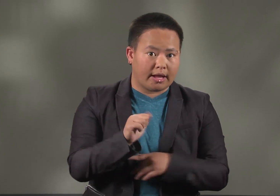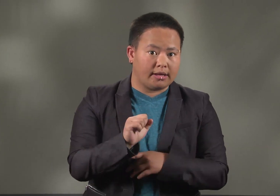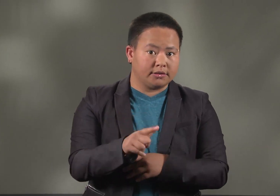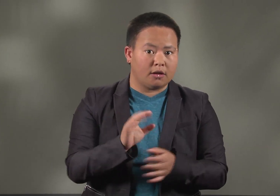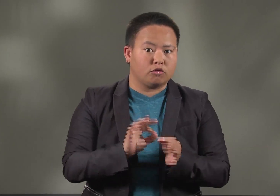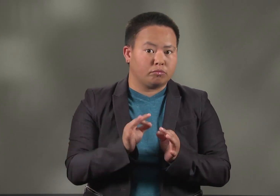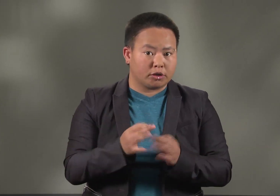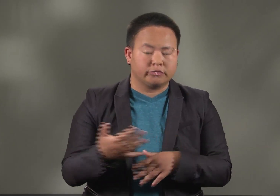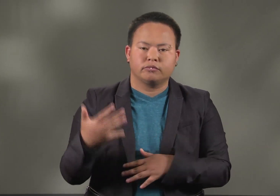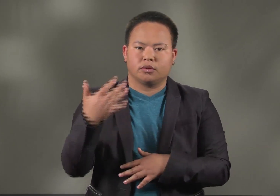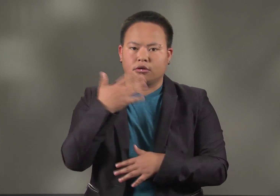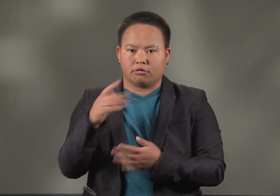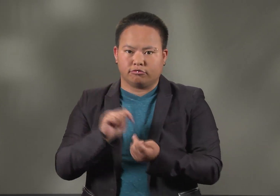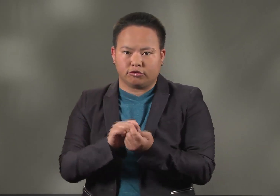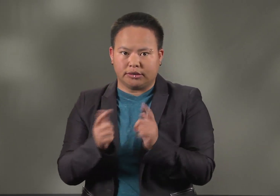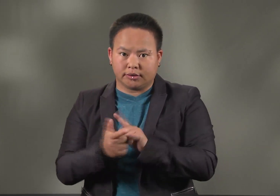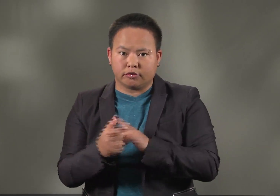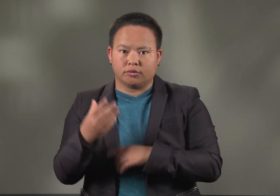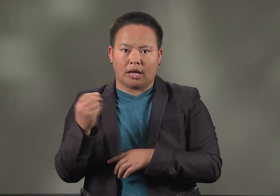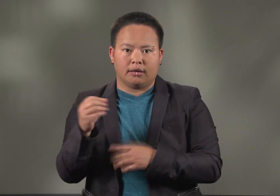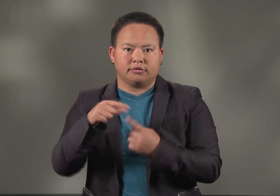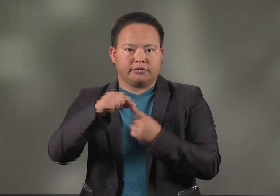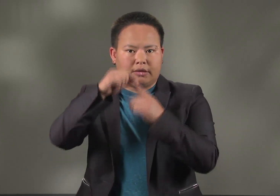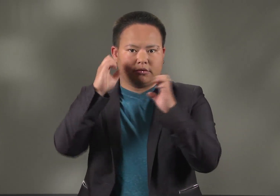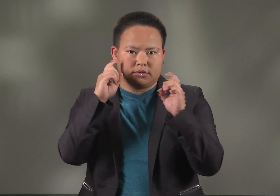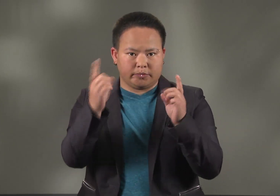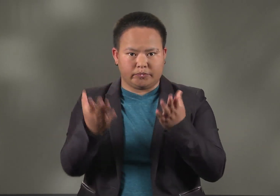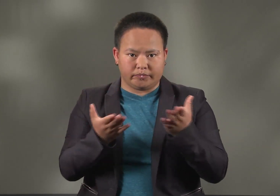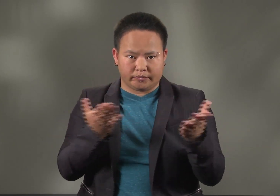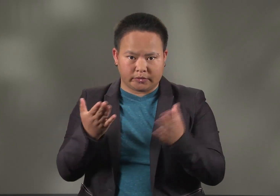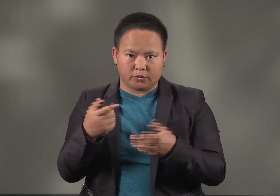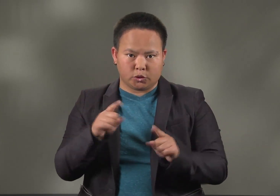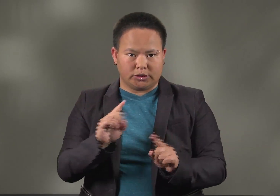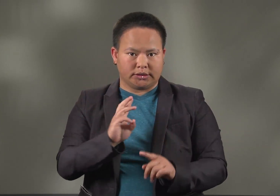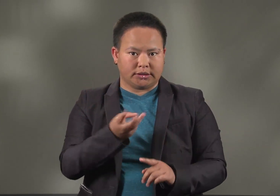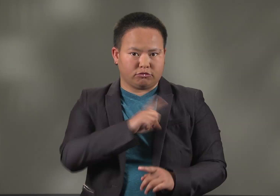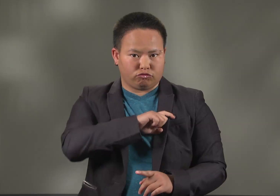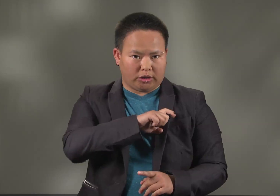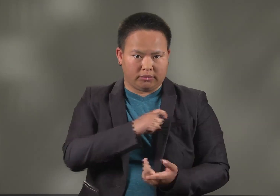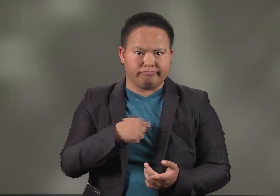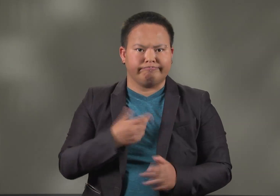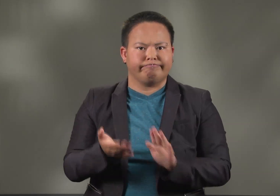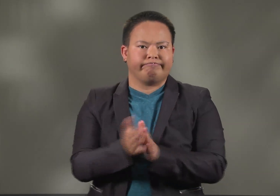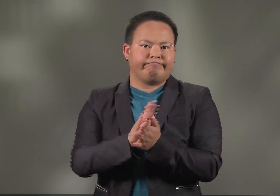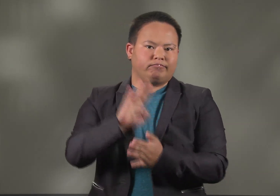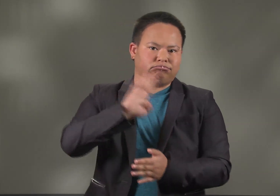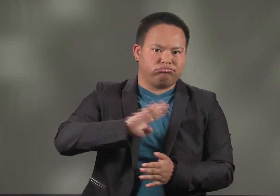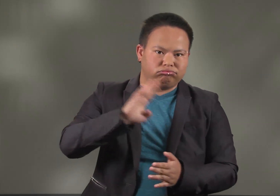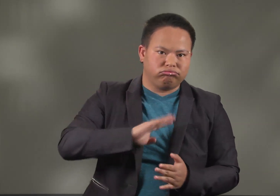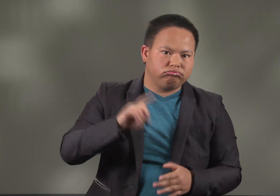Even though I had ASL interpreters, CLTs, and special education services during the sixth grade,